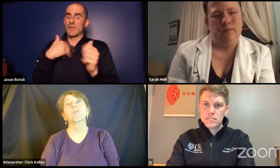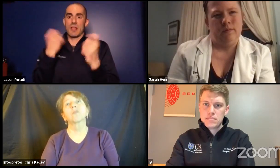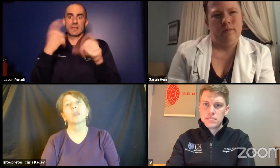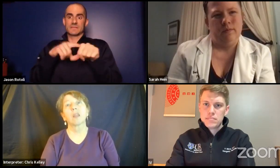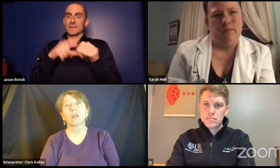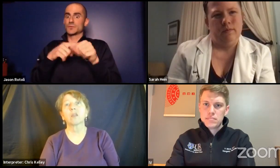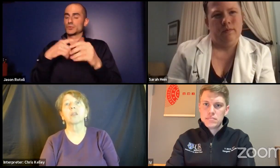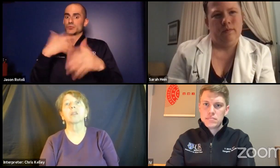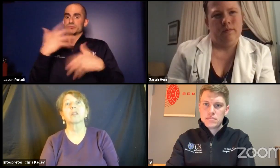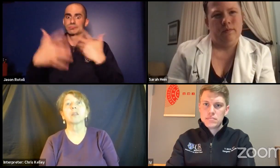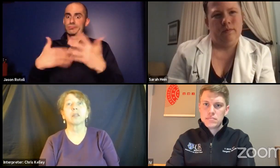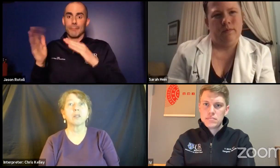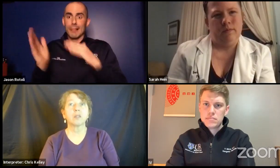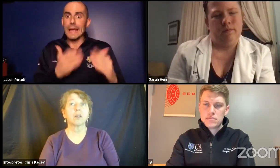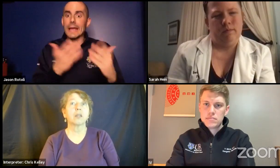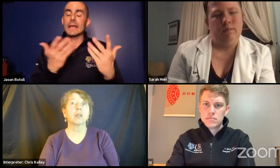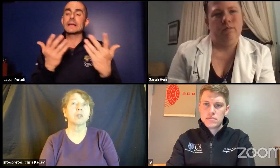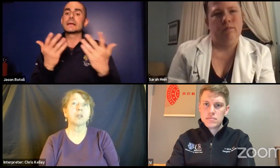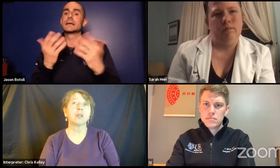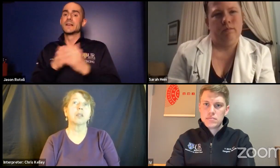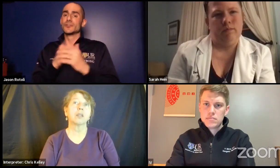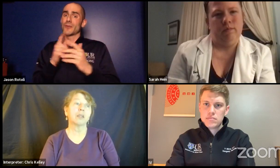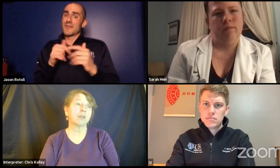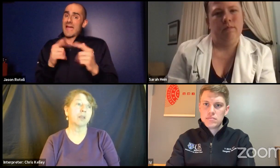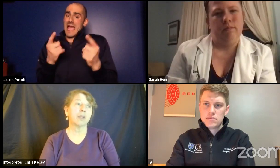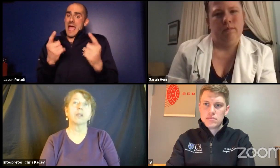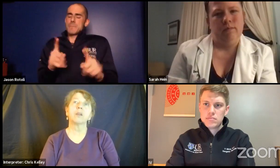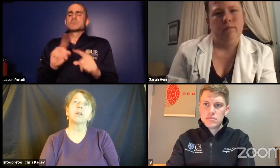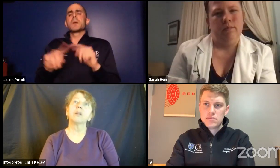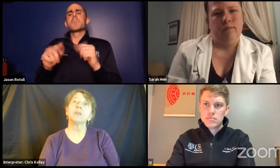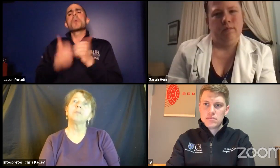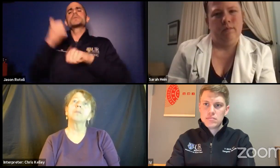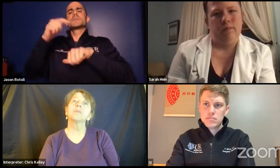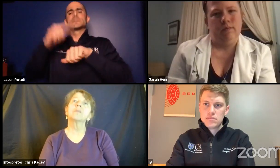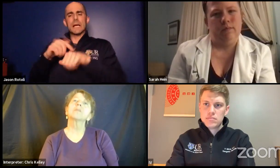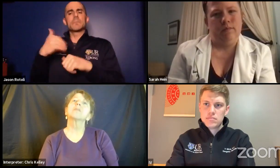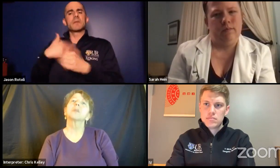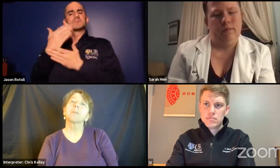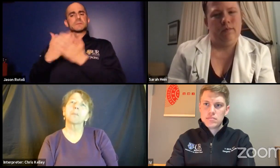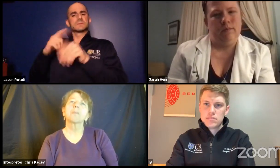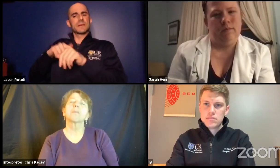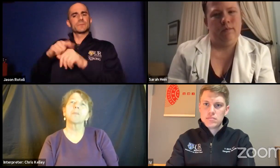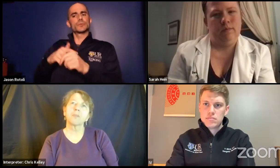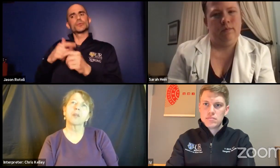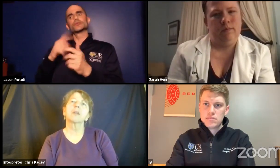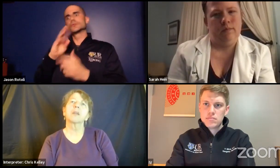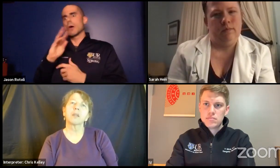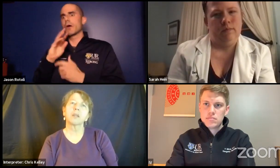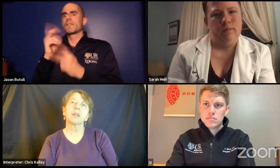hospital team and you'll be in good hands from there. All of your care